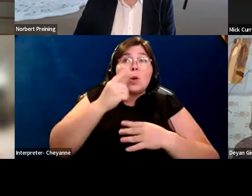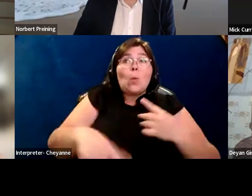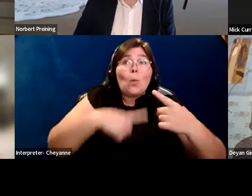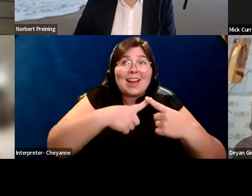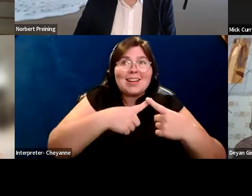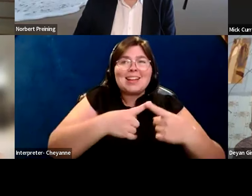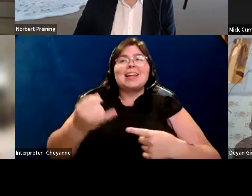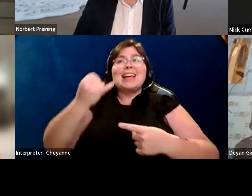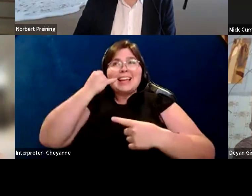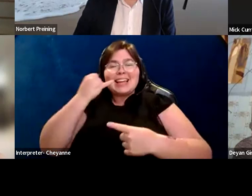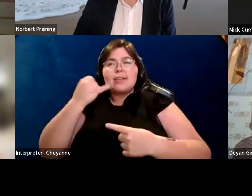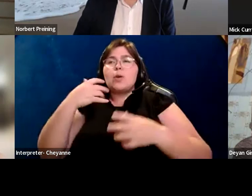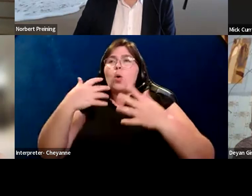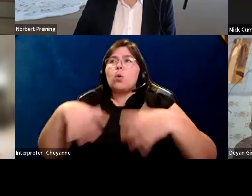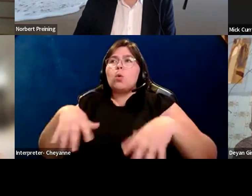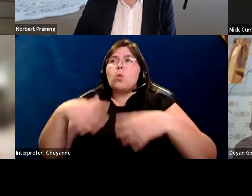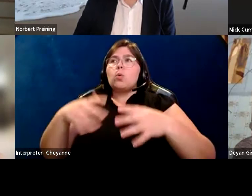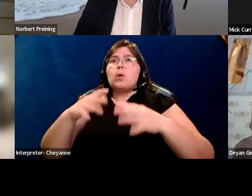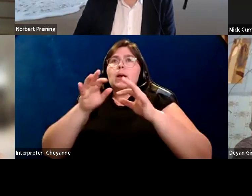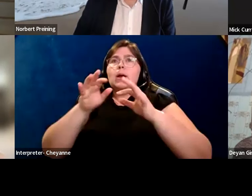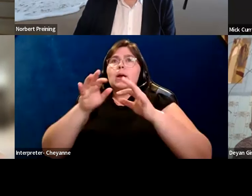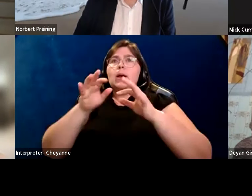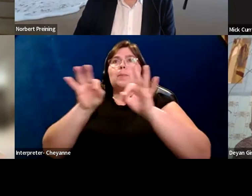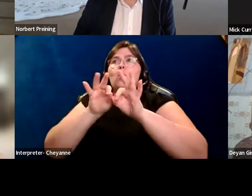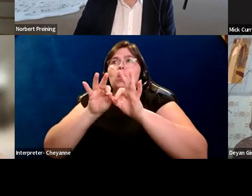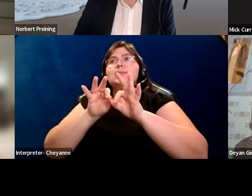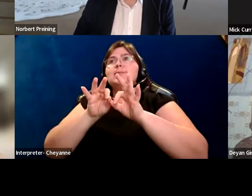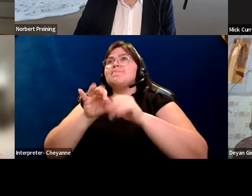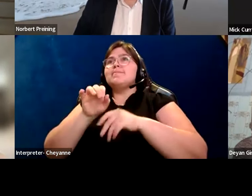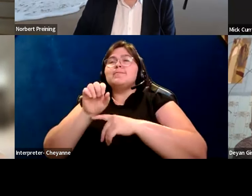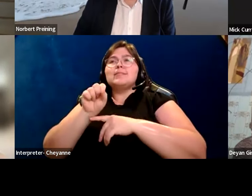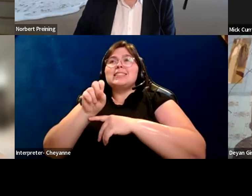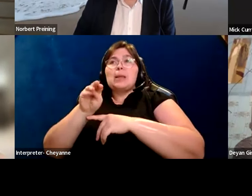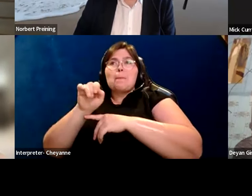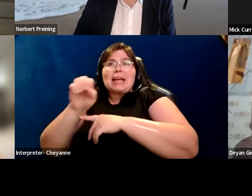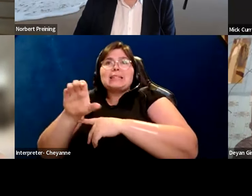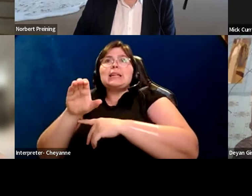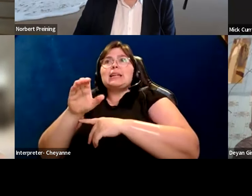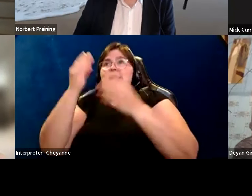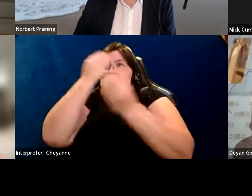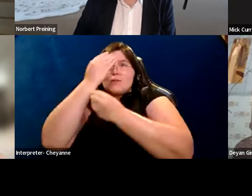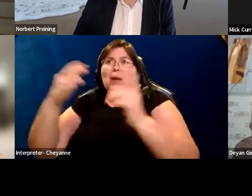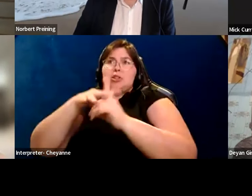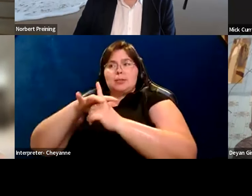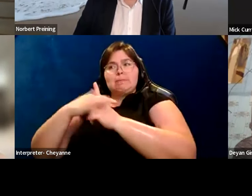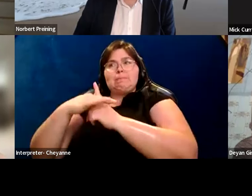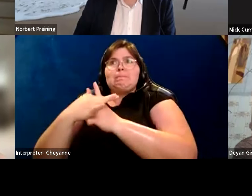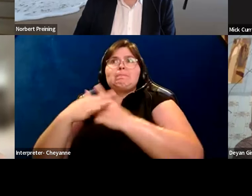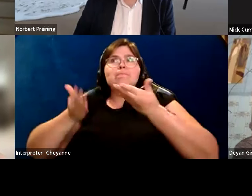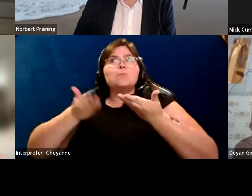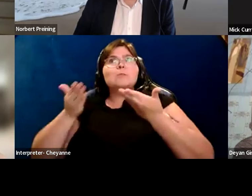when there is real rich semantic information available.